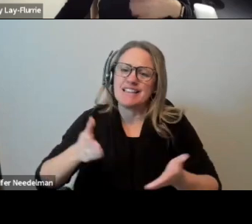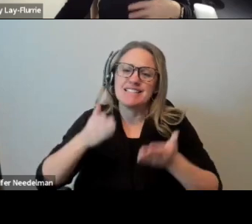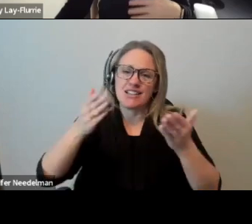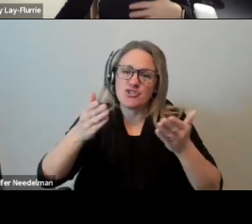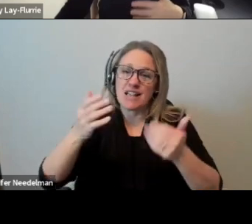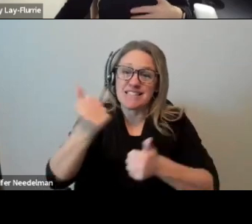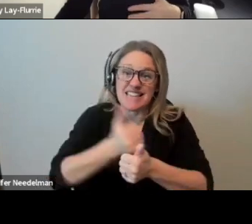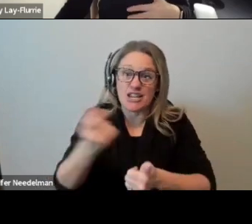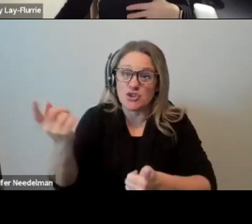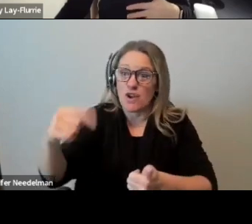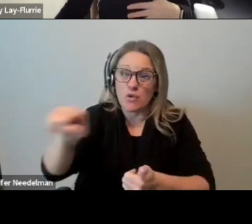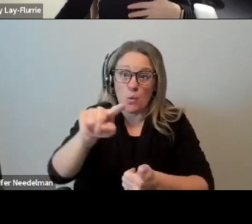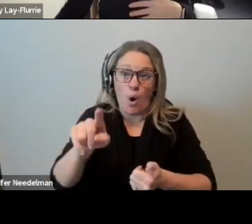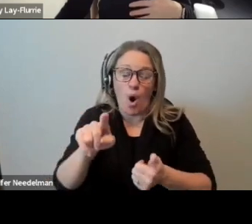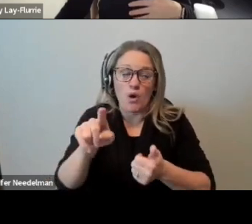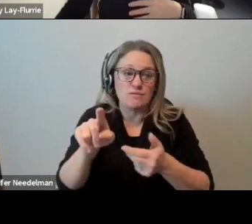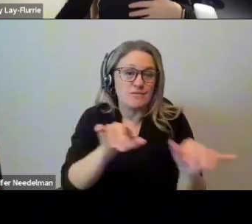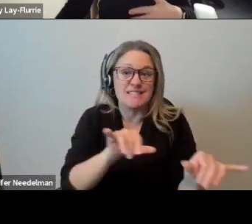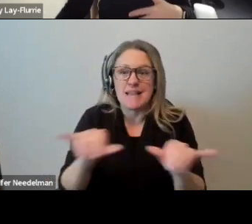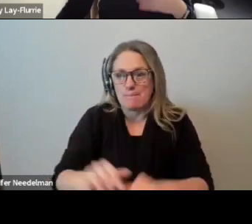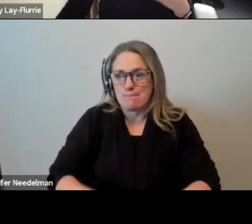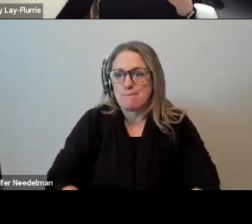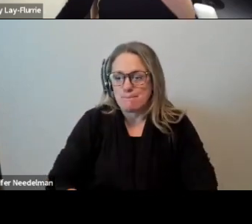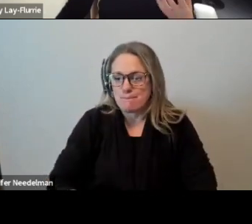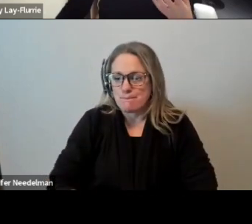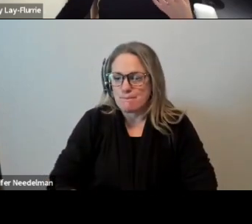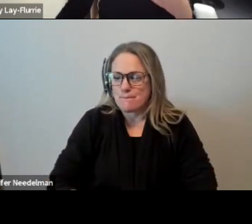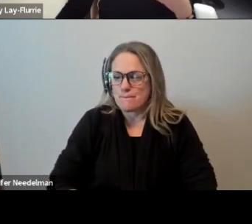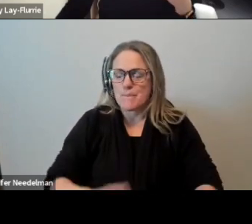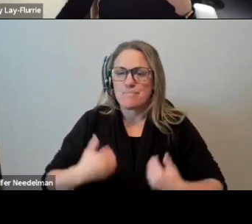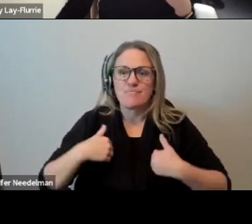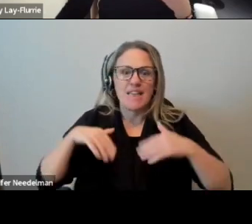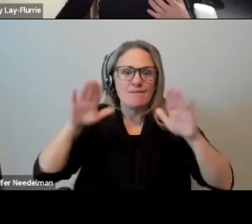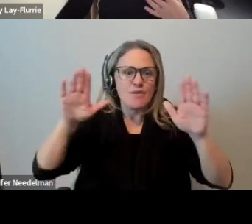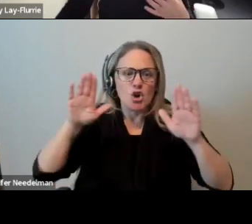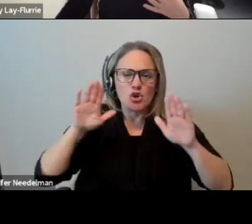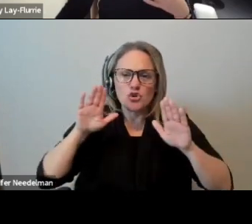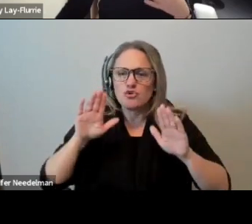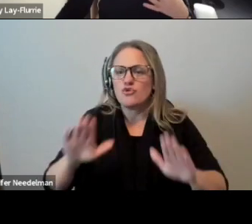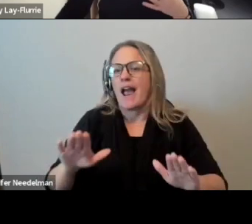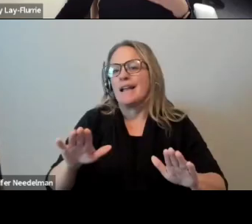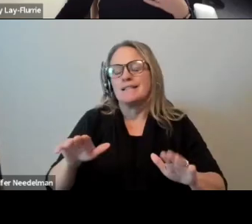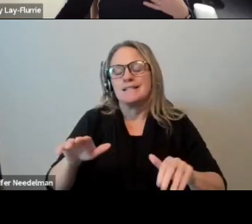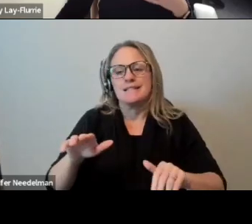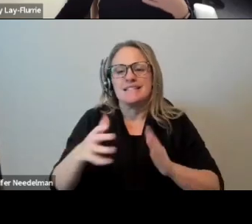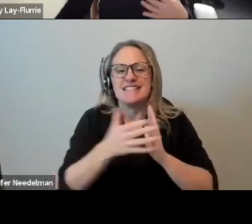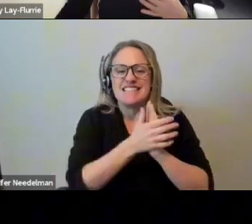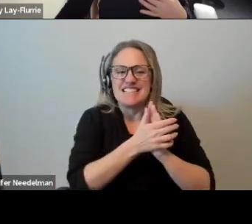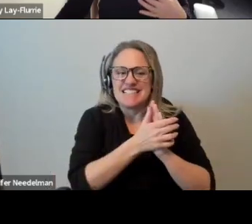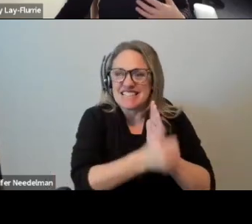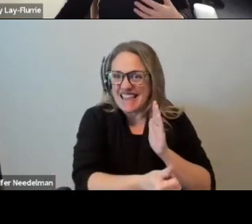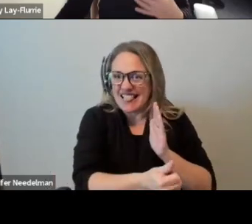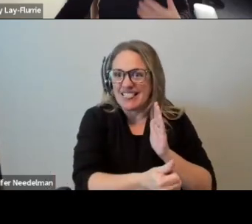of you do the same thing. There are some great, great skilling things out there